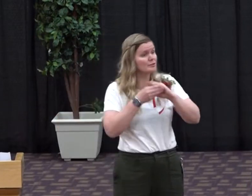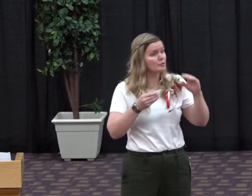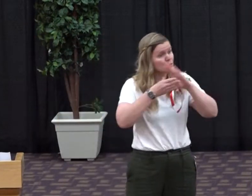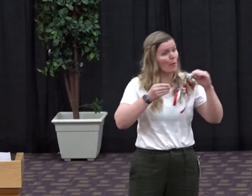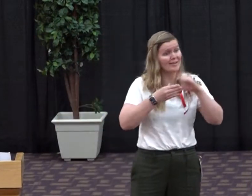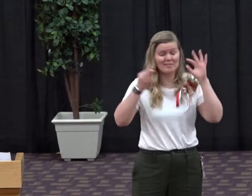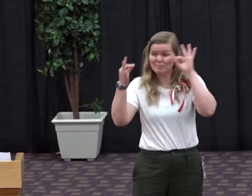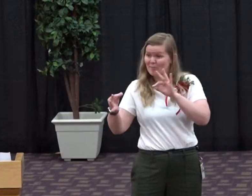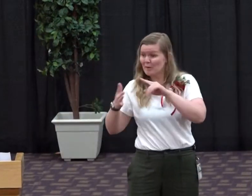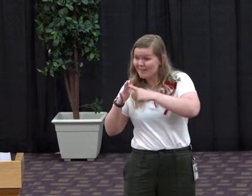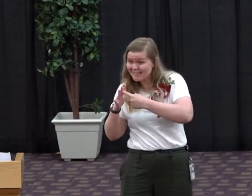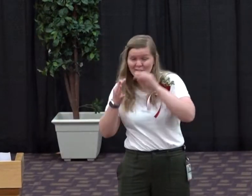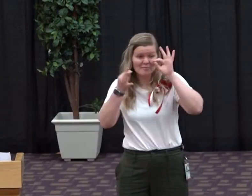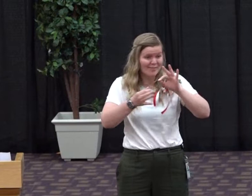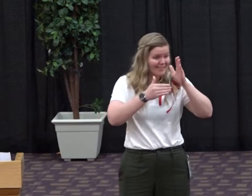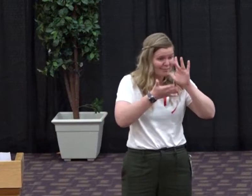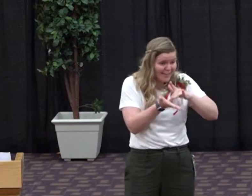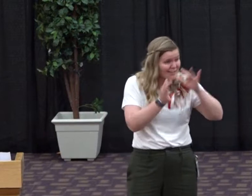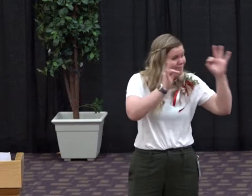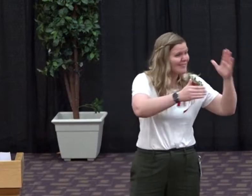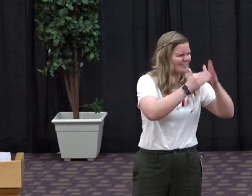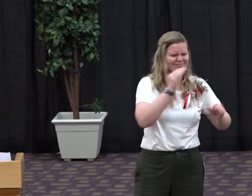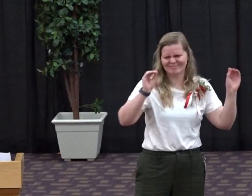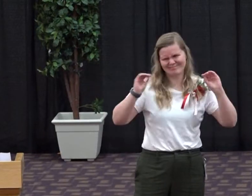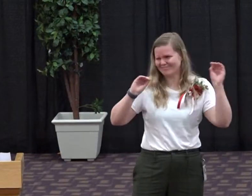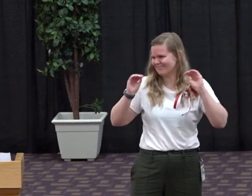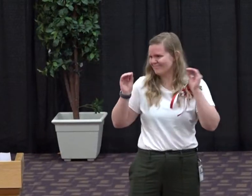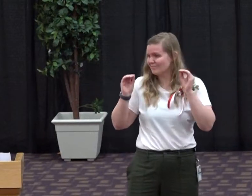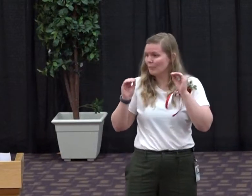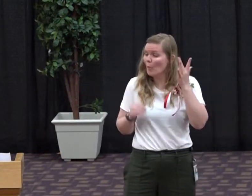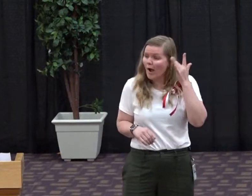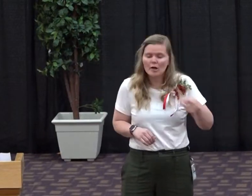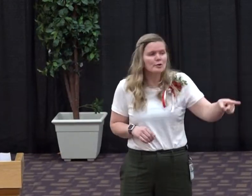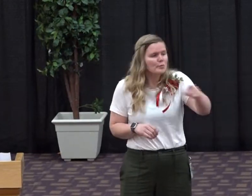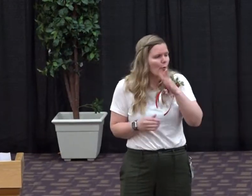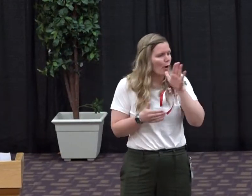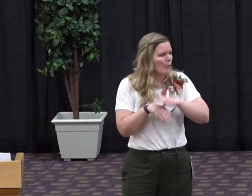And some stories don't have a clear beginning, middle, or end.